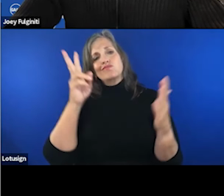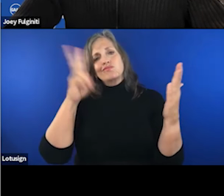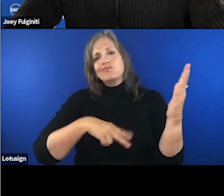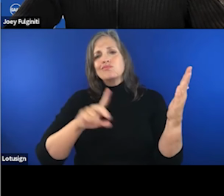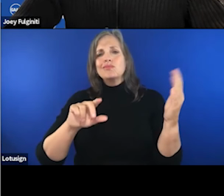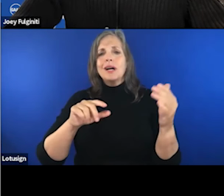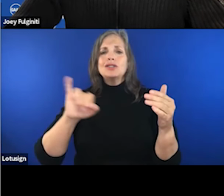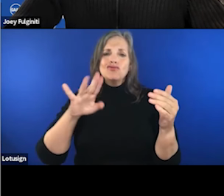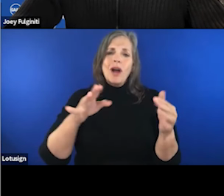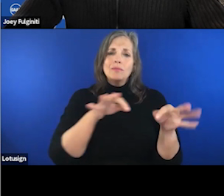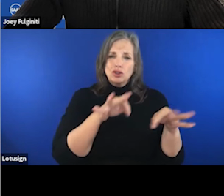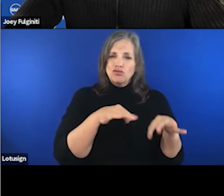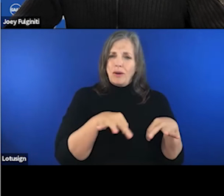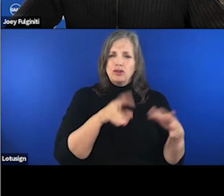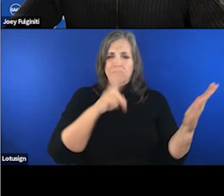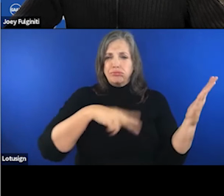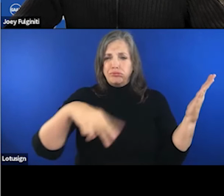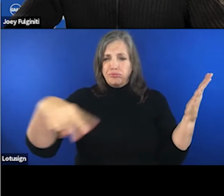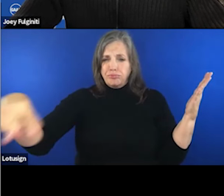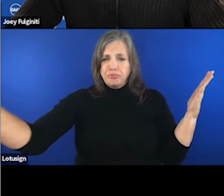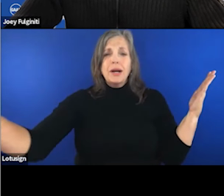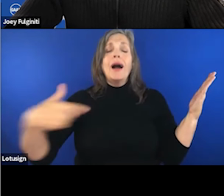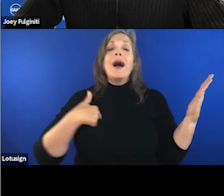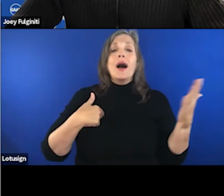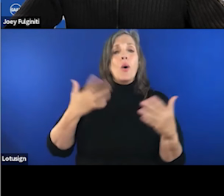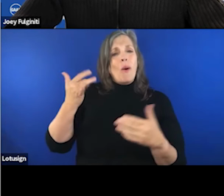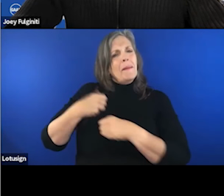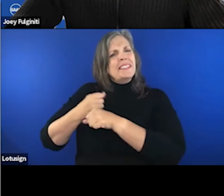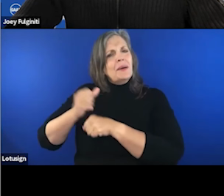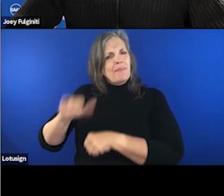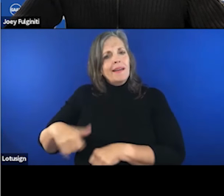I look through hundreds and hundreds of job descriptions I never see accessibility as part